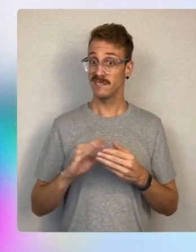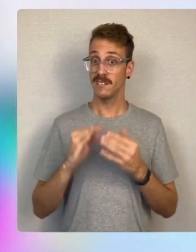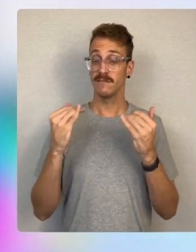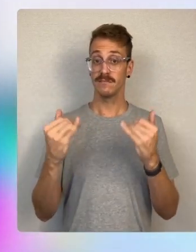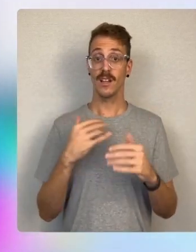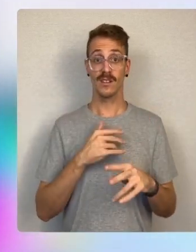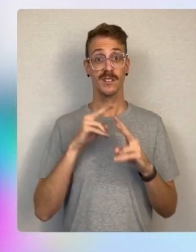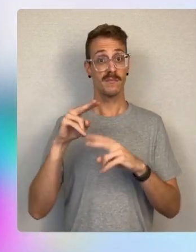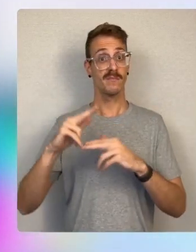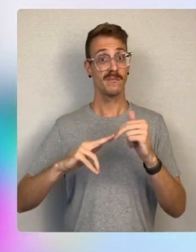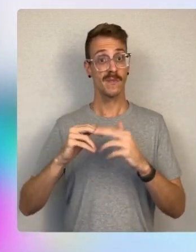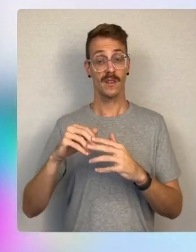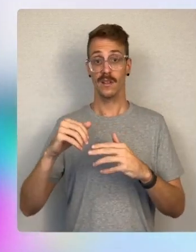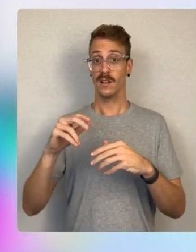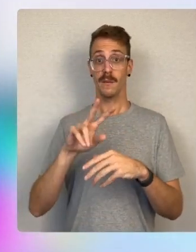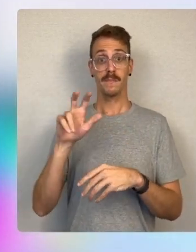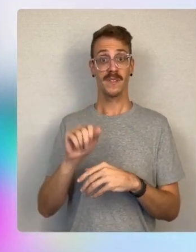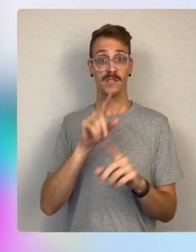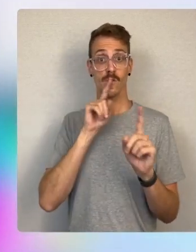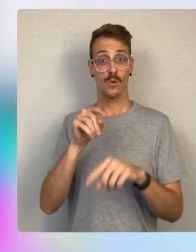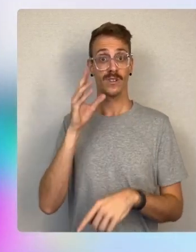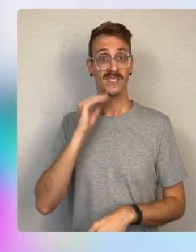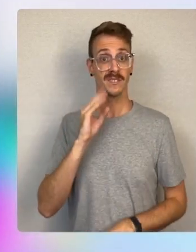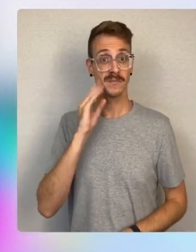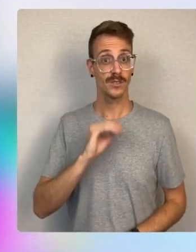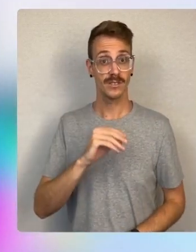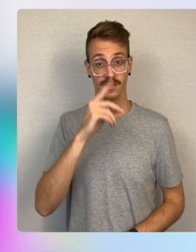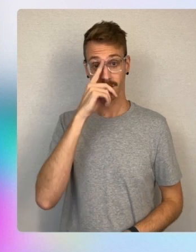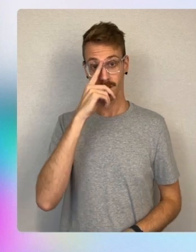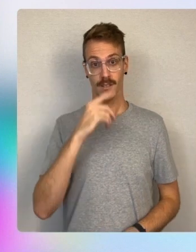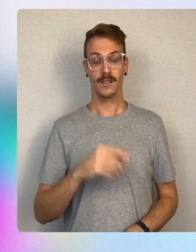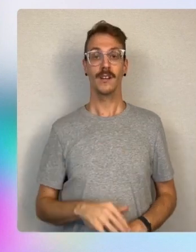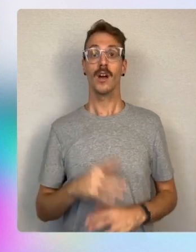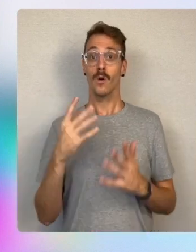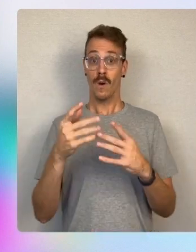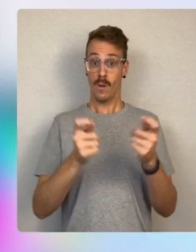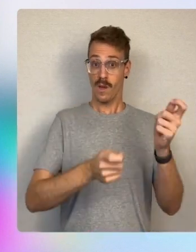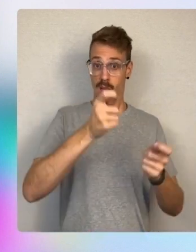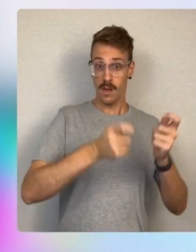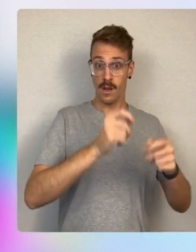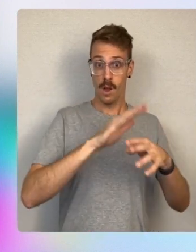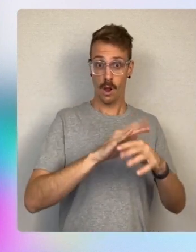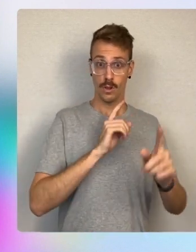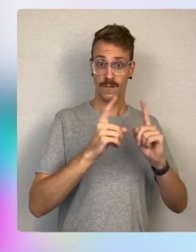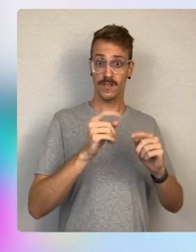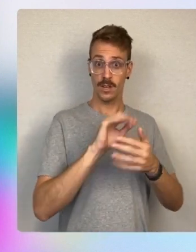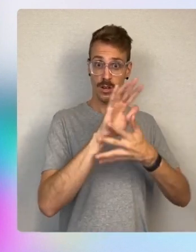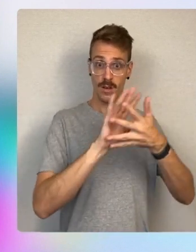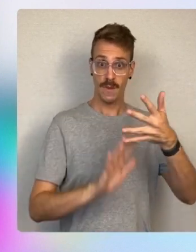With that in mind, let's build a pizza ordering experience. While iterating on the conversation map,